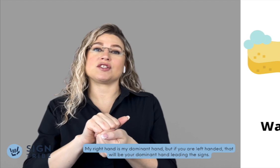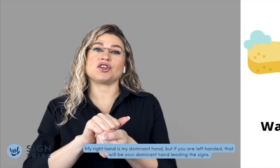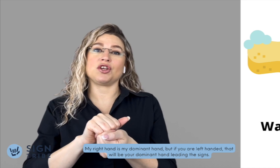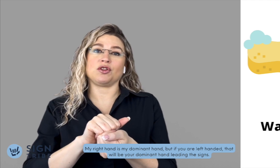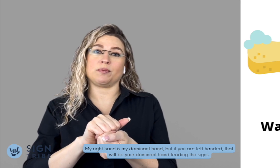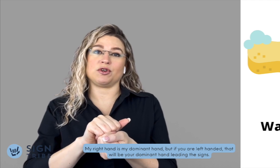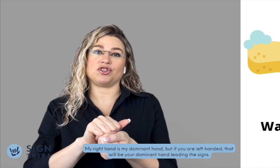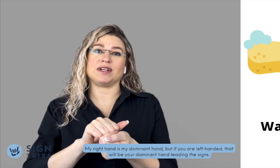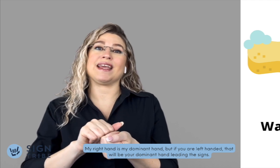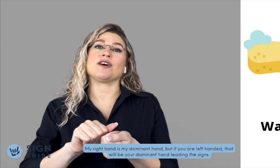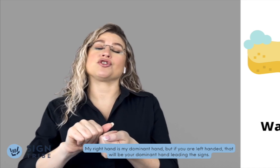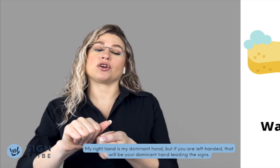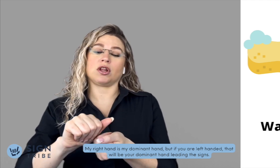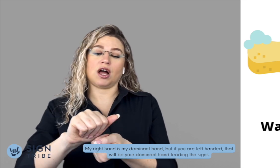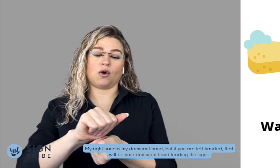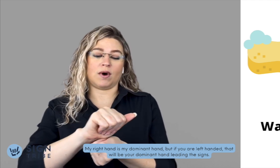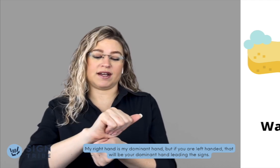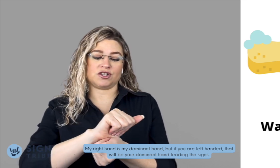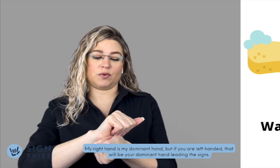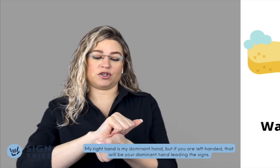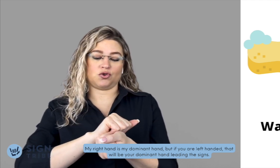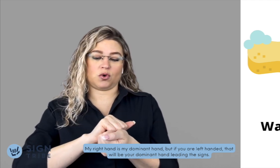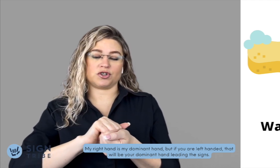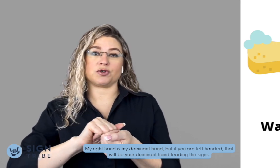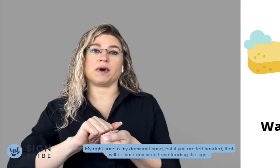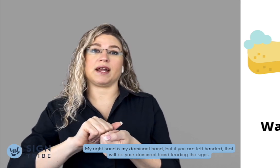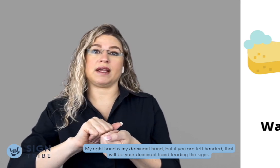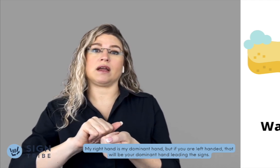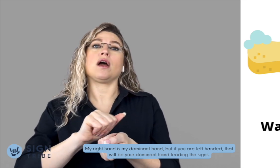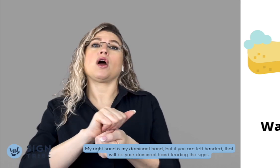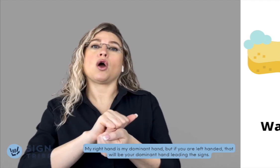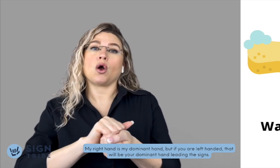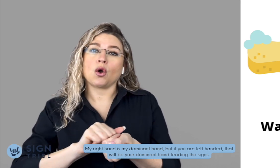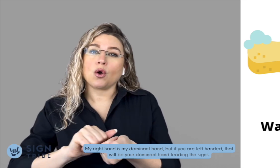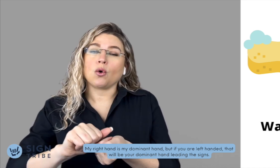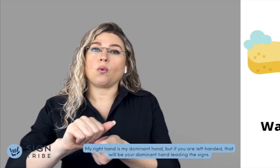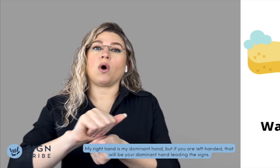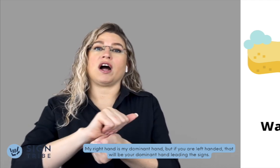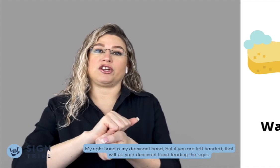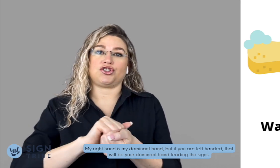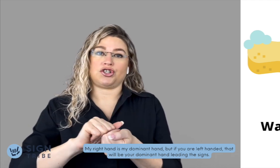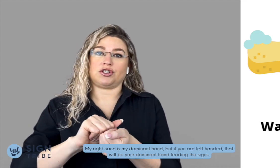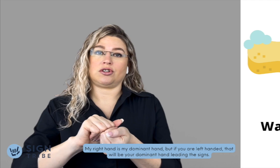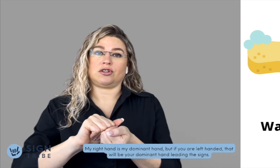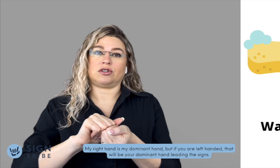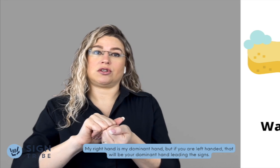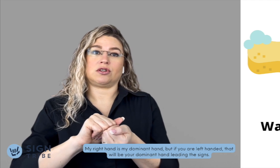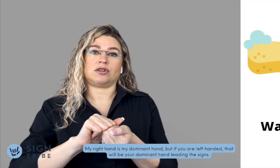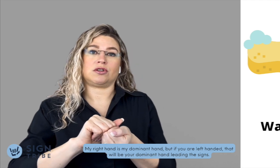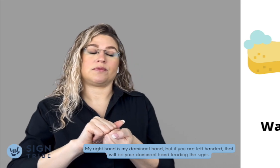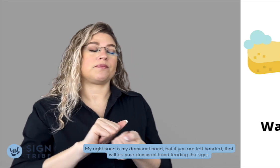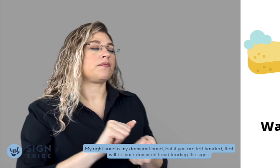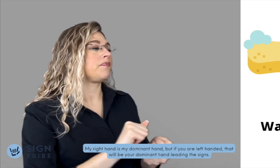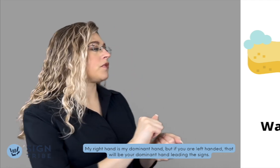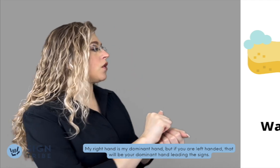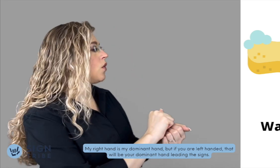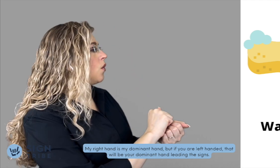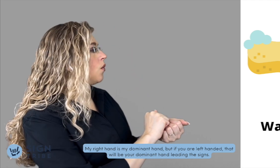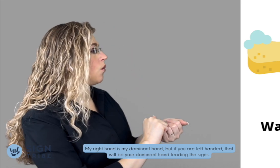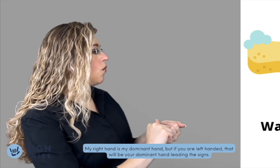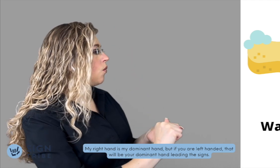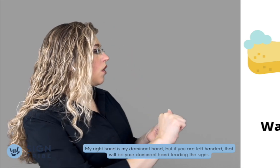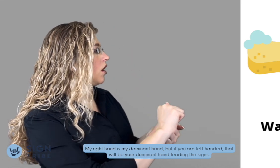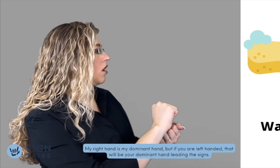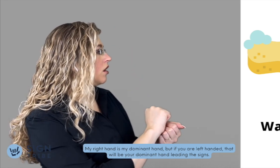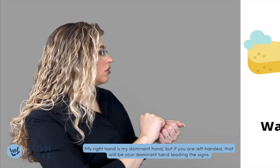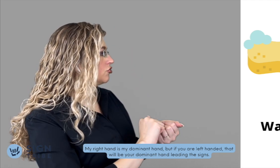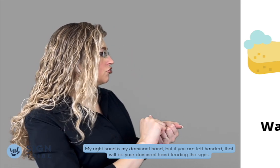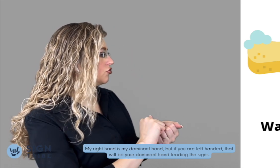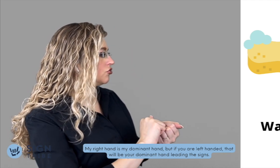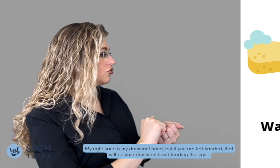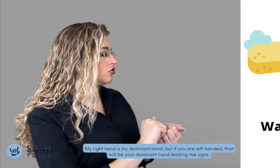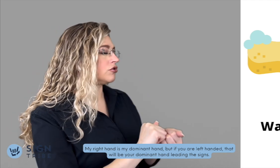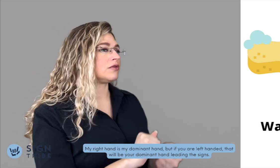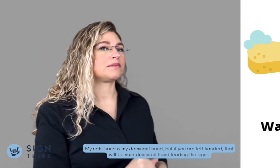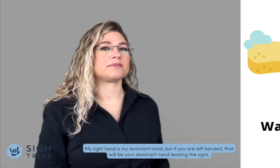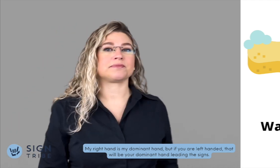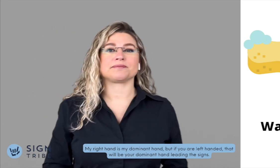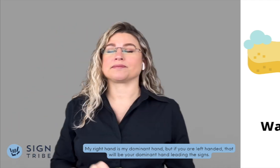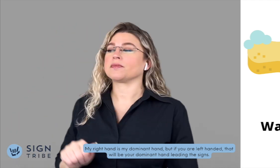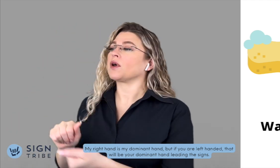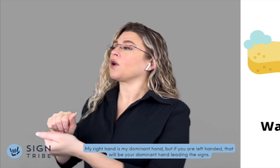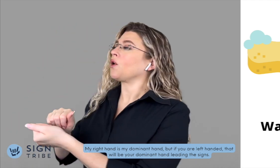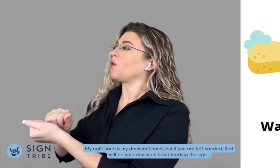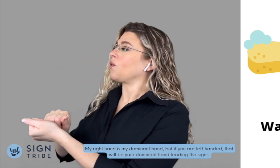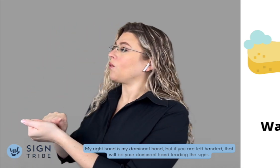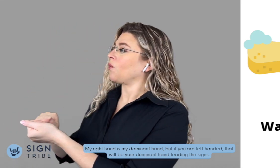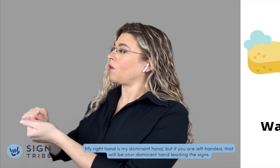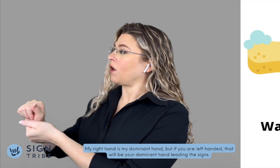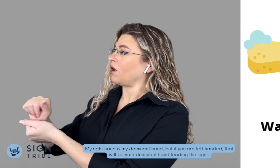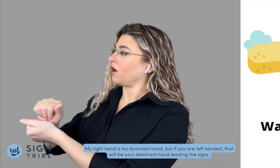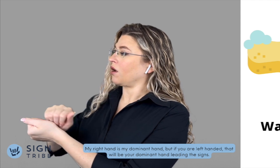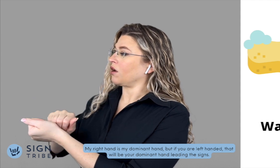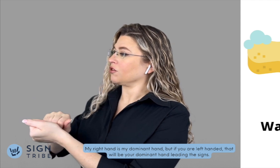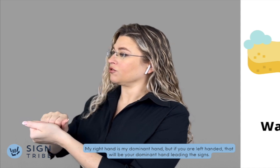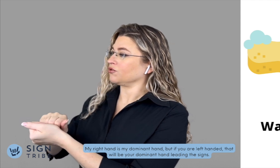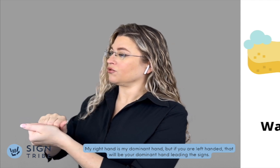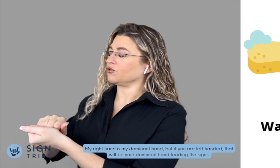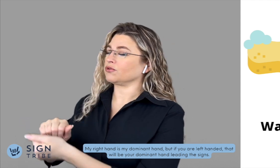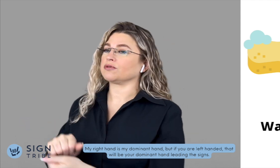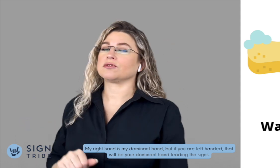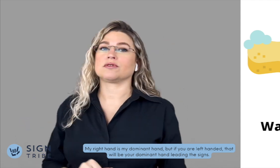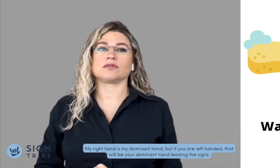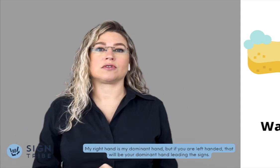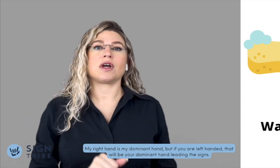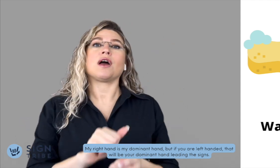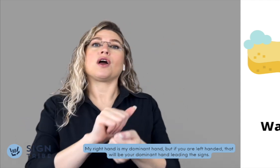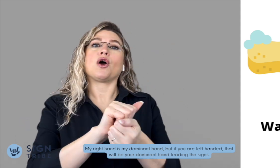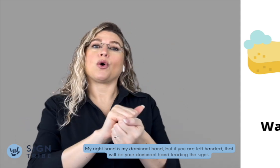circular motion counterclockwise going towards your body. Wash.